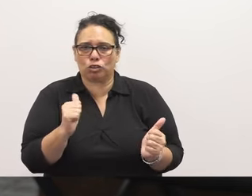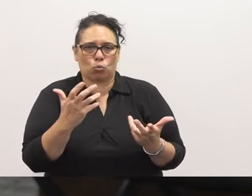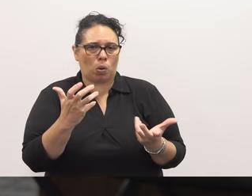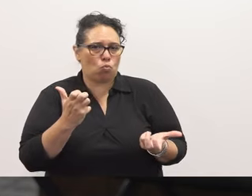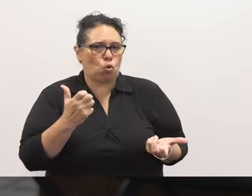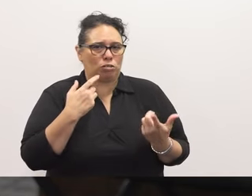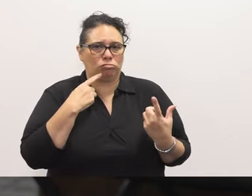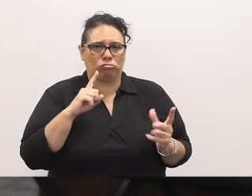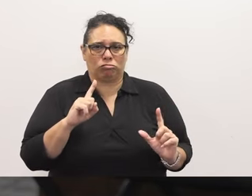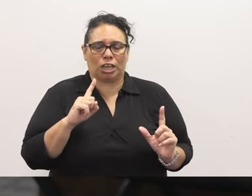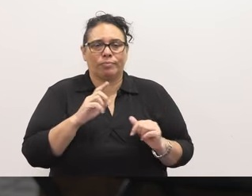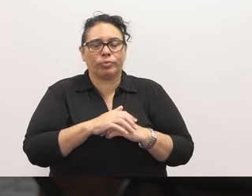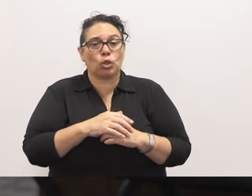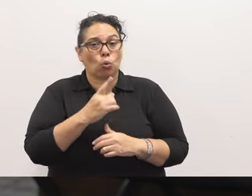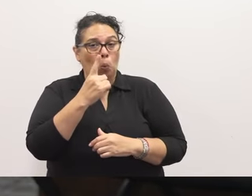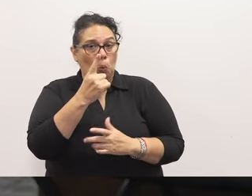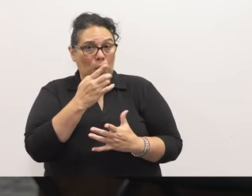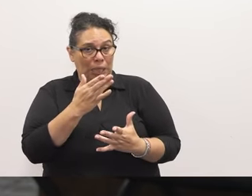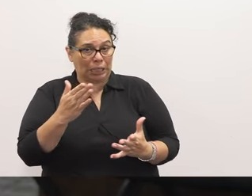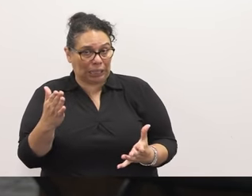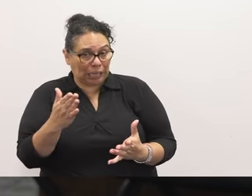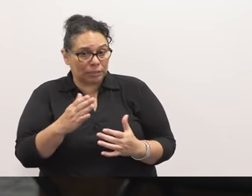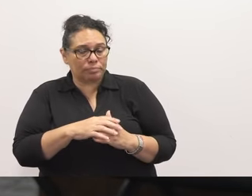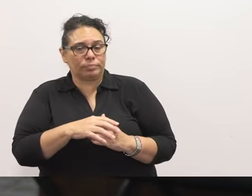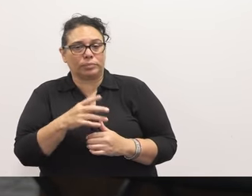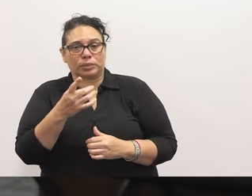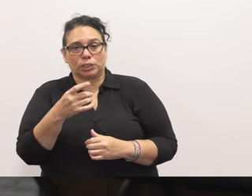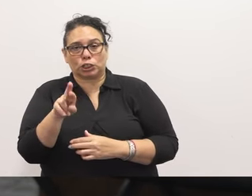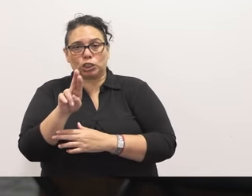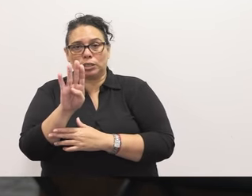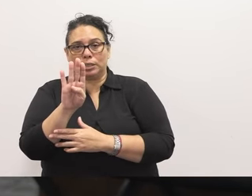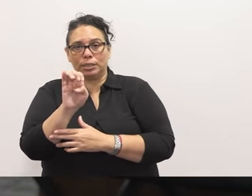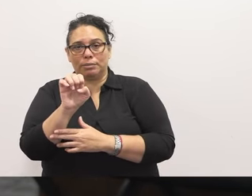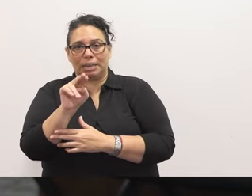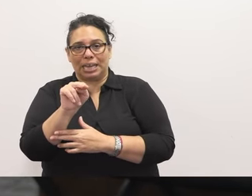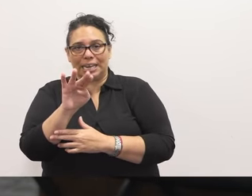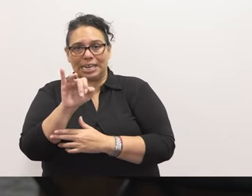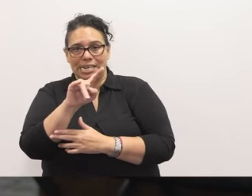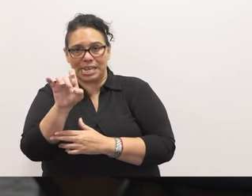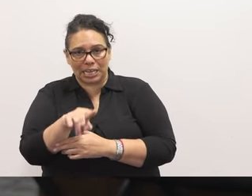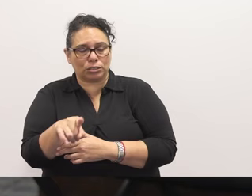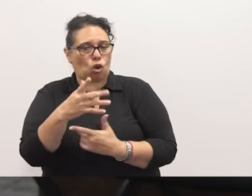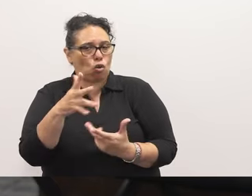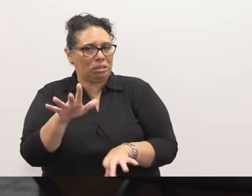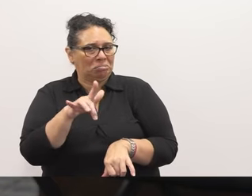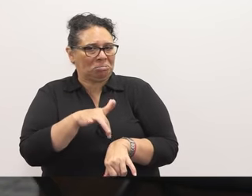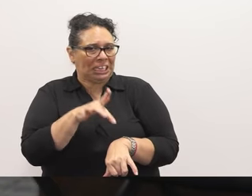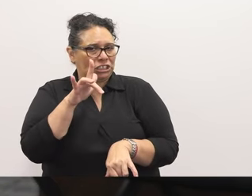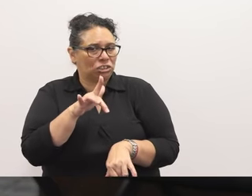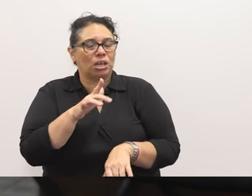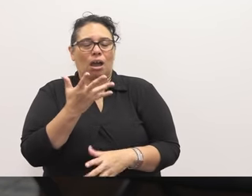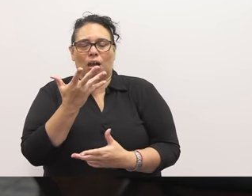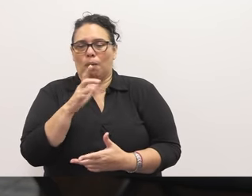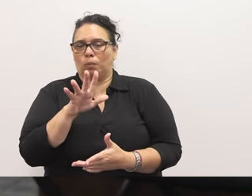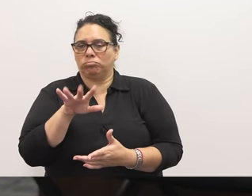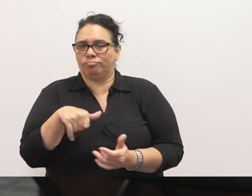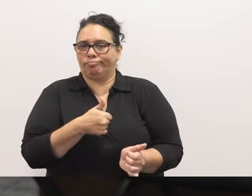The one thing that I think Dr. Benitez has already hit on, and I wanna follow up on is that